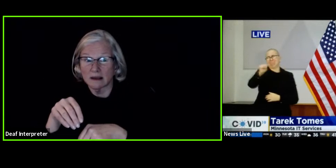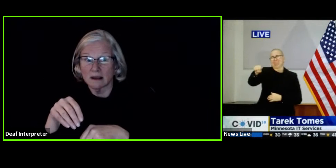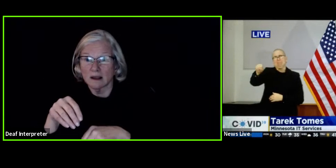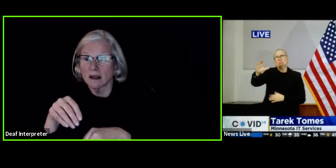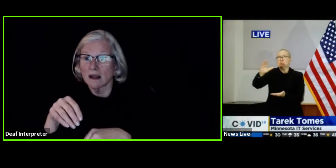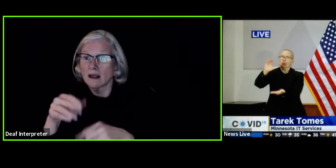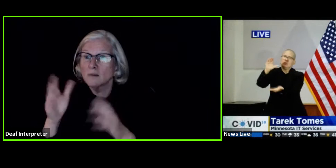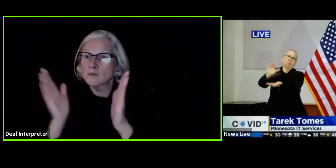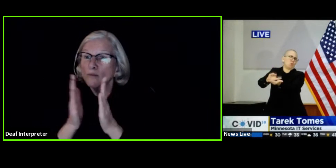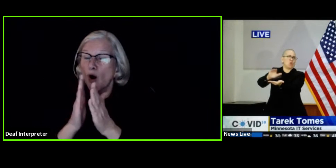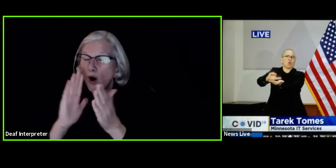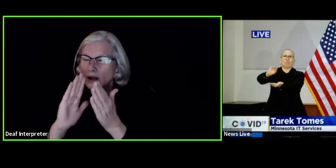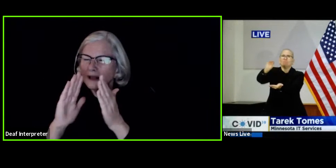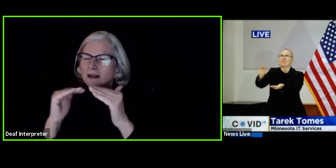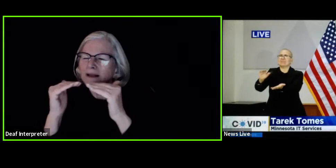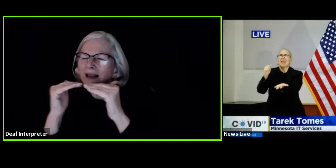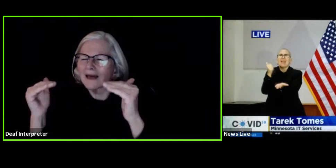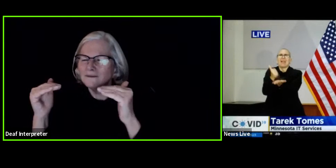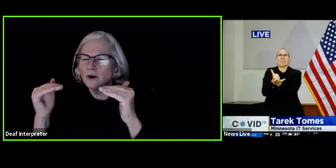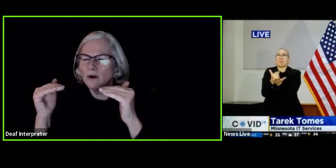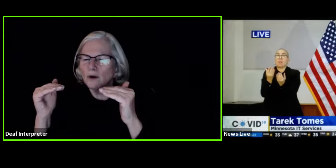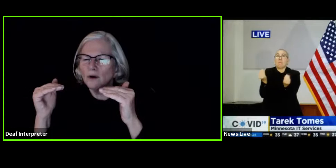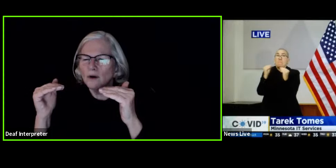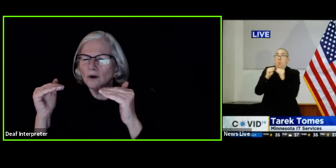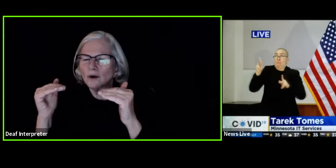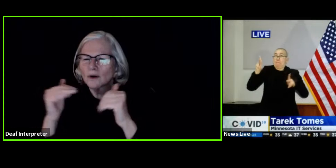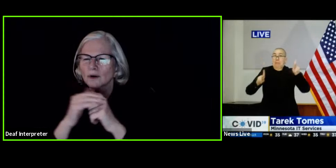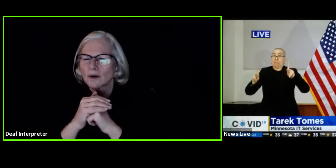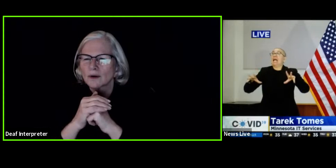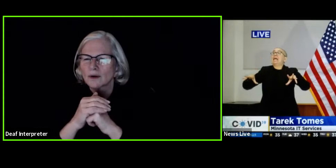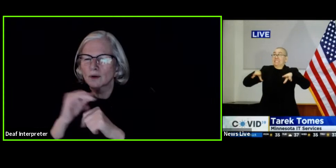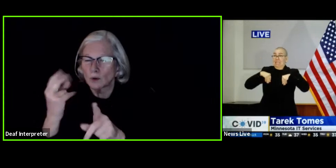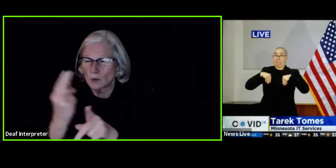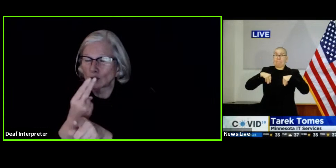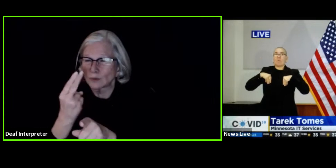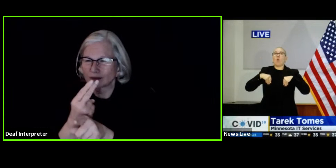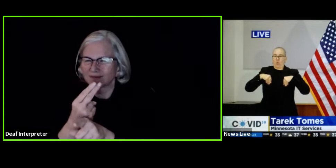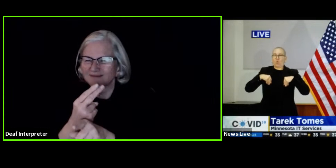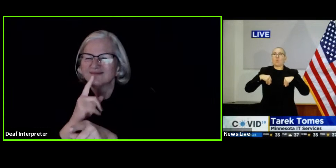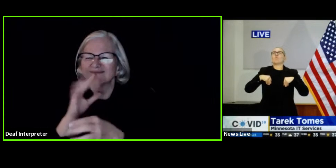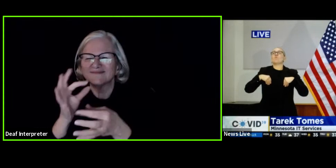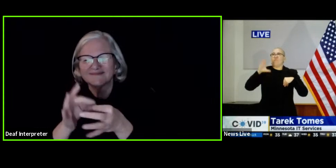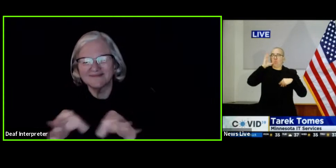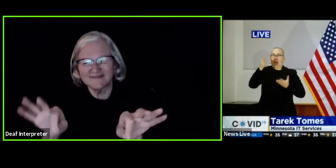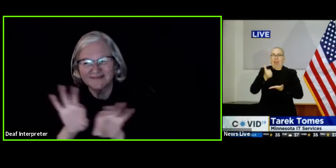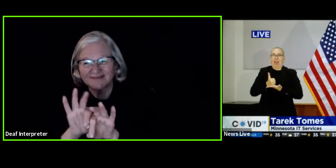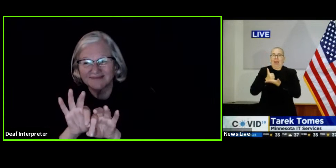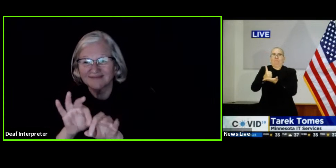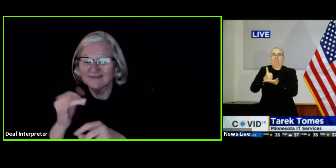ADOPT, THE GREATER THE BENEFIT IS. AND I THINK THAT BENEFIT ALREADY STARTS AT, LIKE, 10 OR 15% ADOPTION.